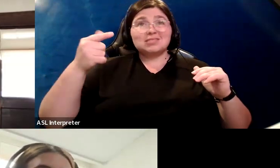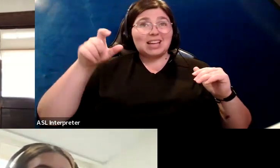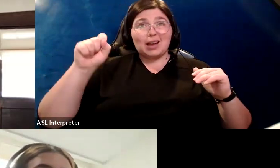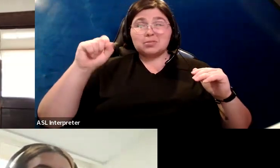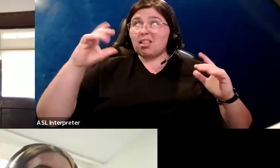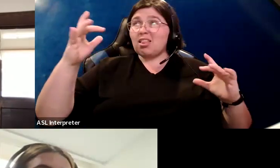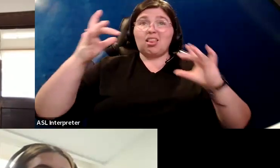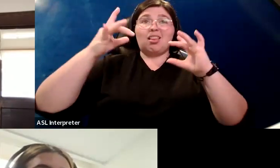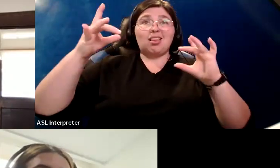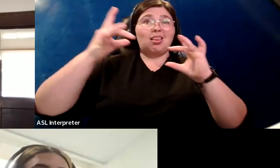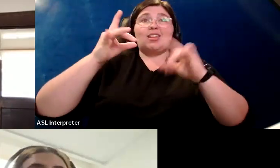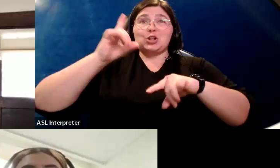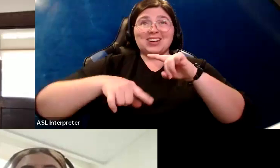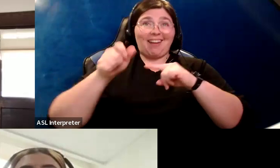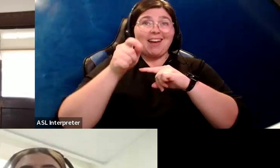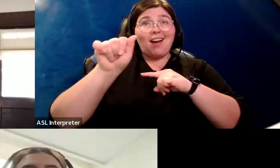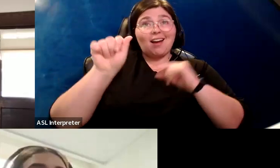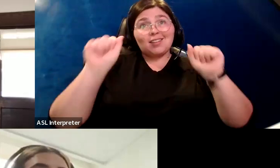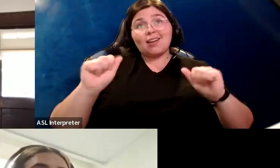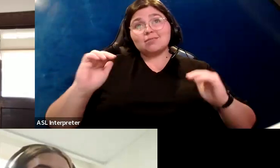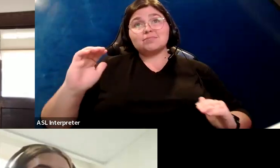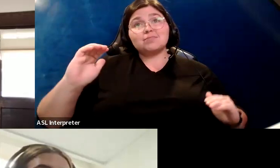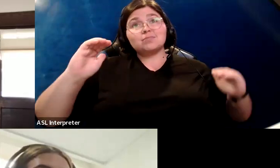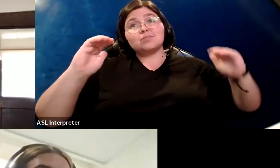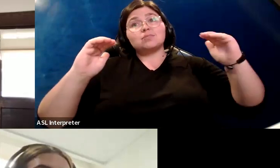By leveraging machine learning, natural language processing,